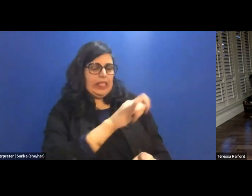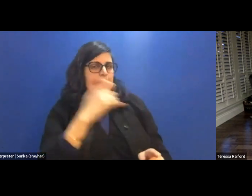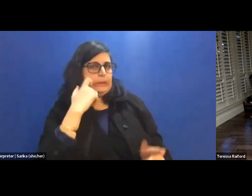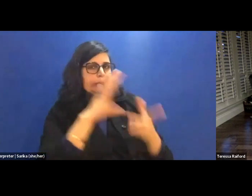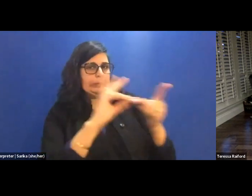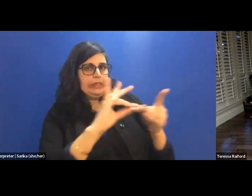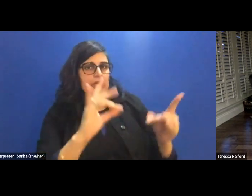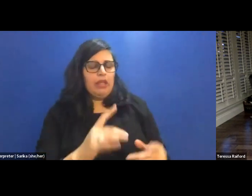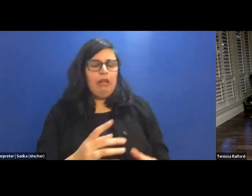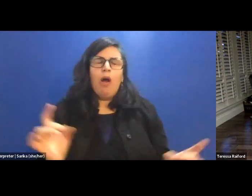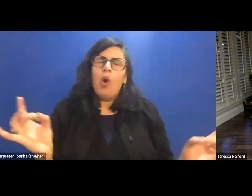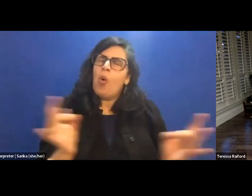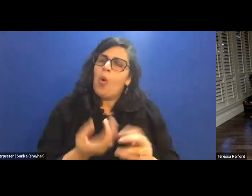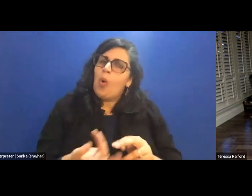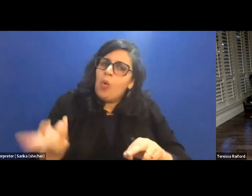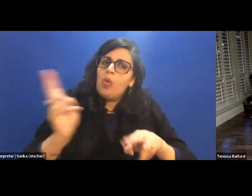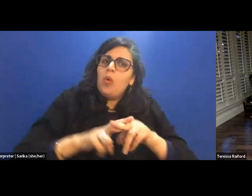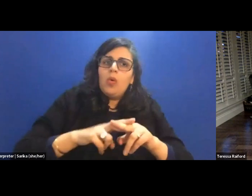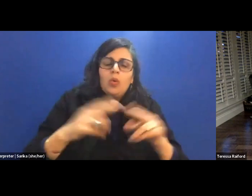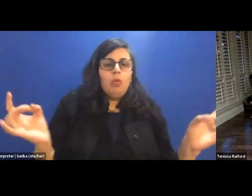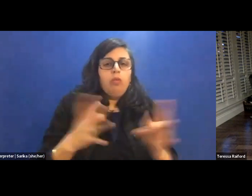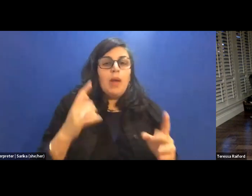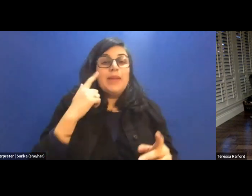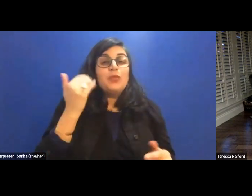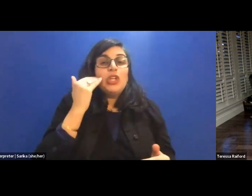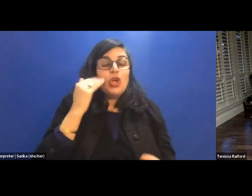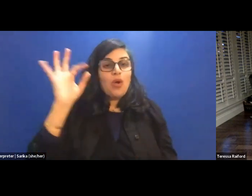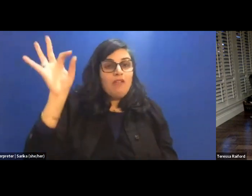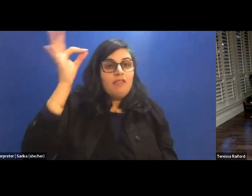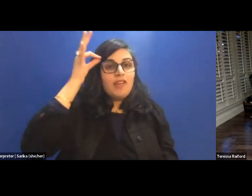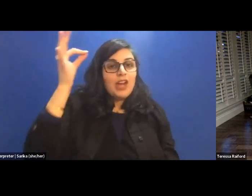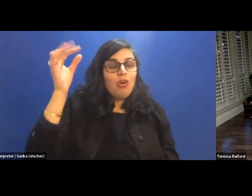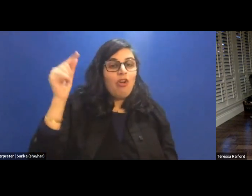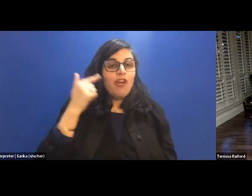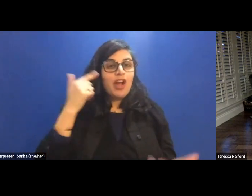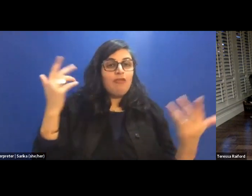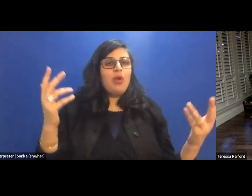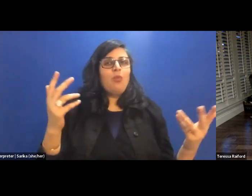on the receiving end of that violence protesting for some of the people that Kelly